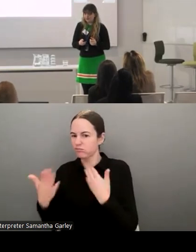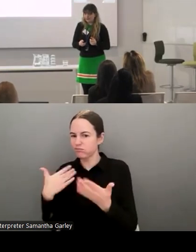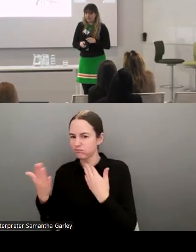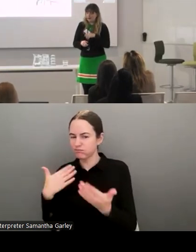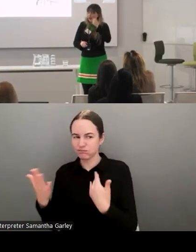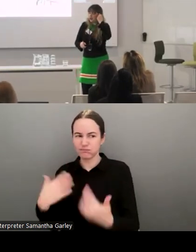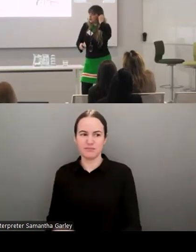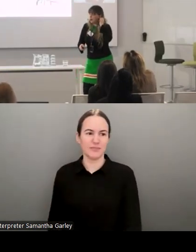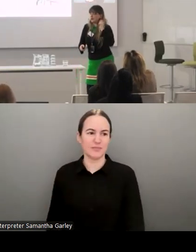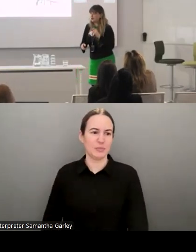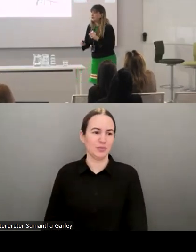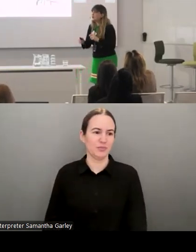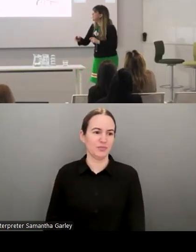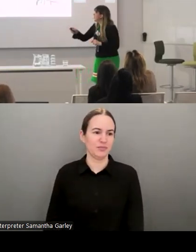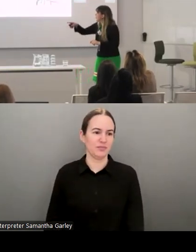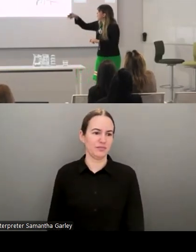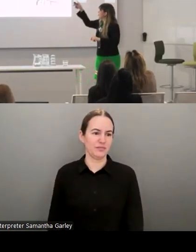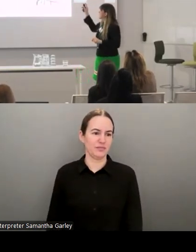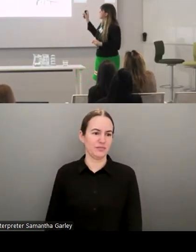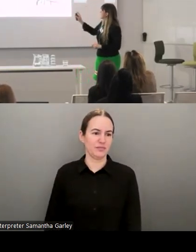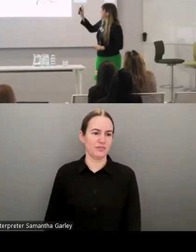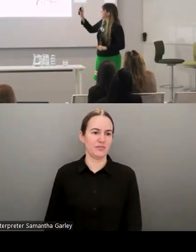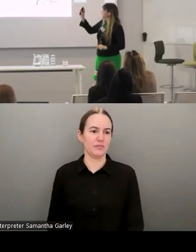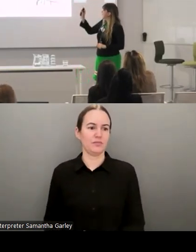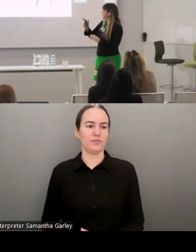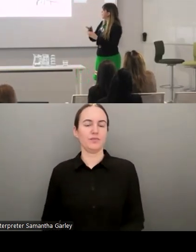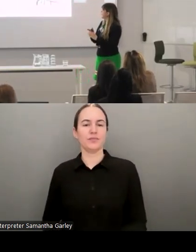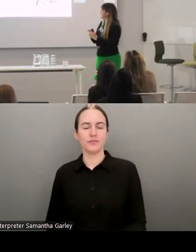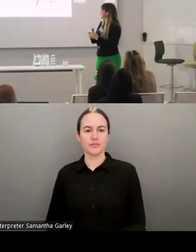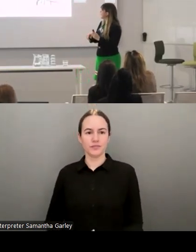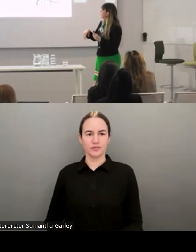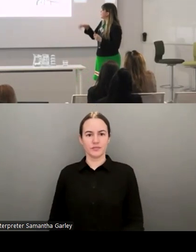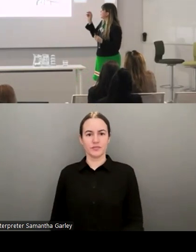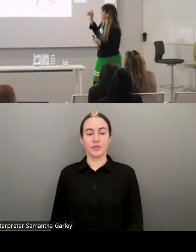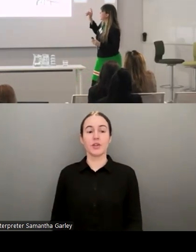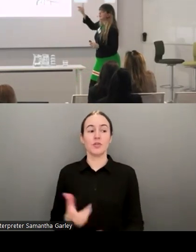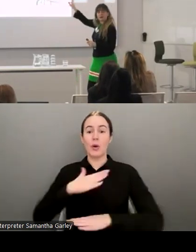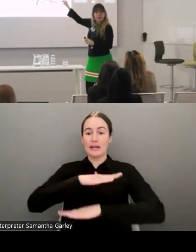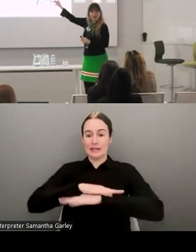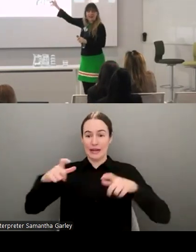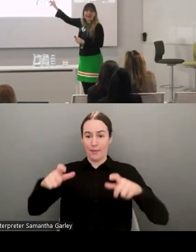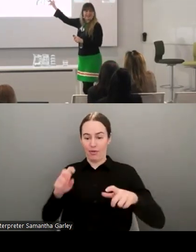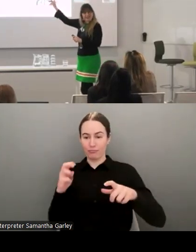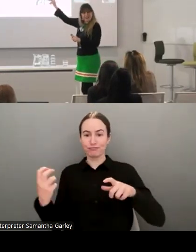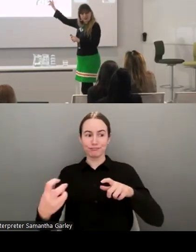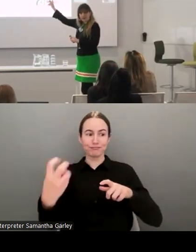Yeah. So what we did was we set up around this table where we wrote together, and some of the people had assistance with them.